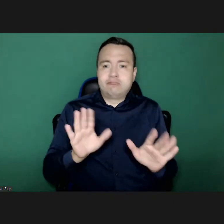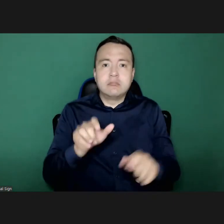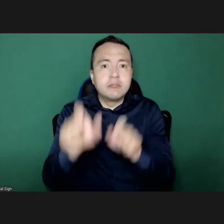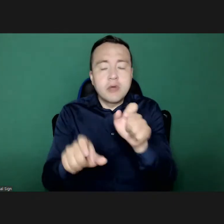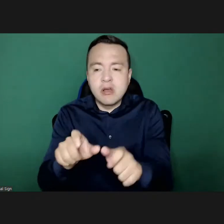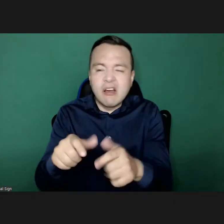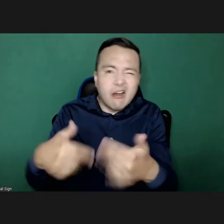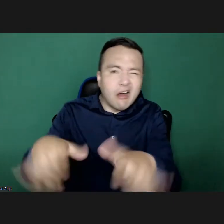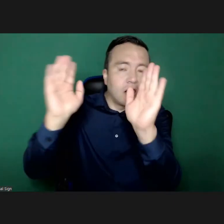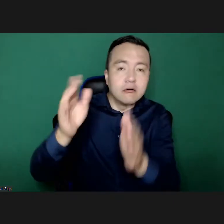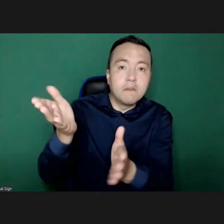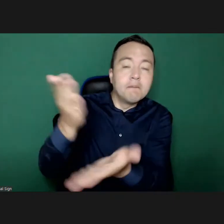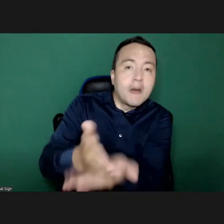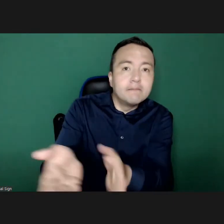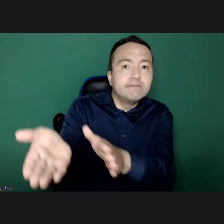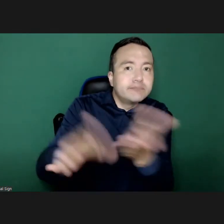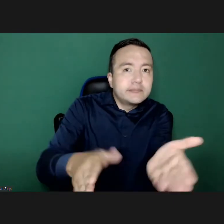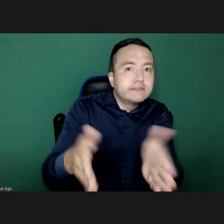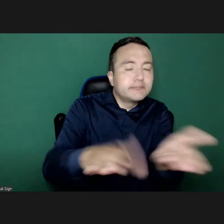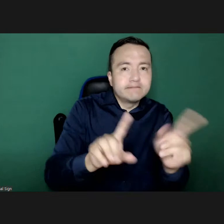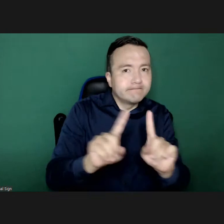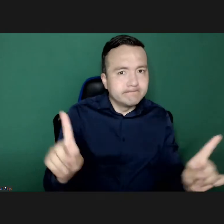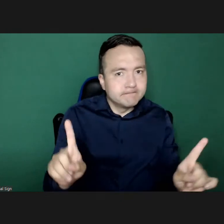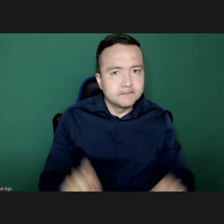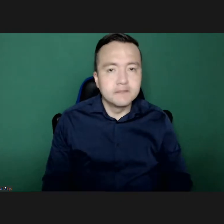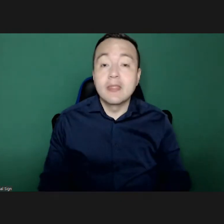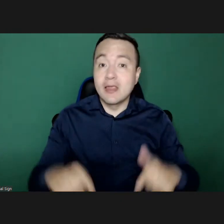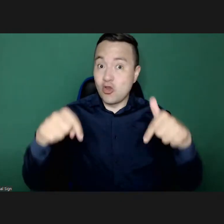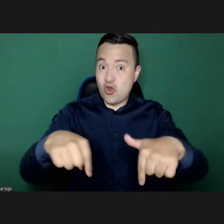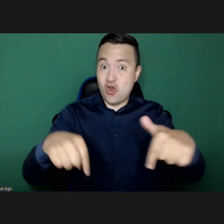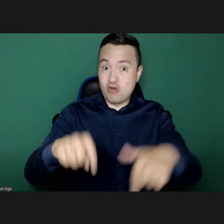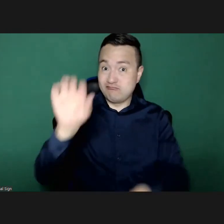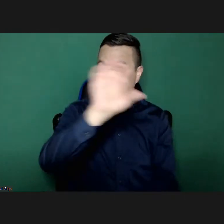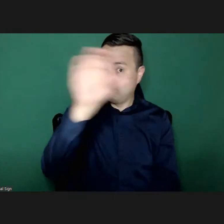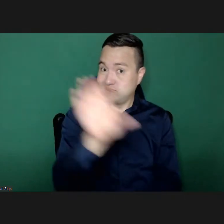and coverage can improve outcomes for people with